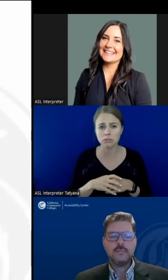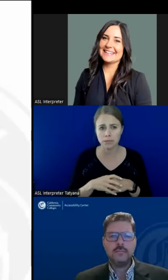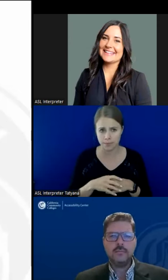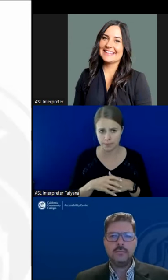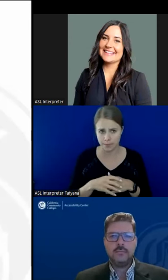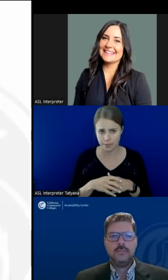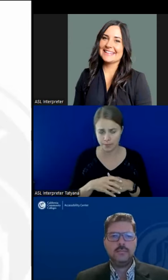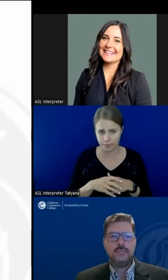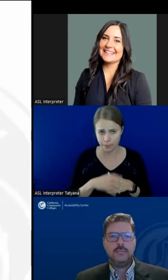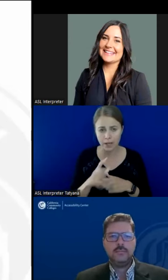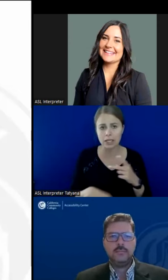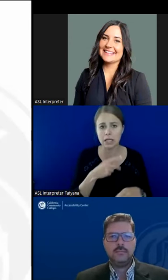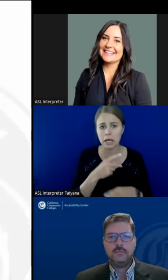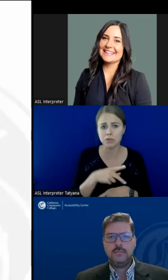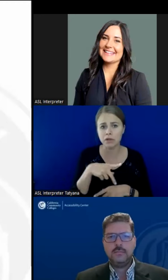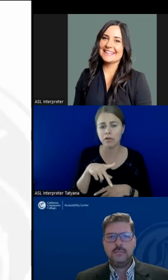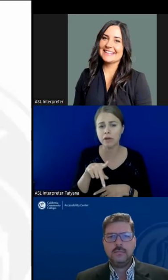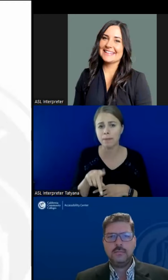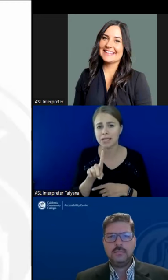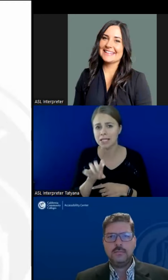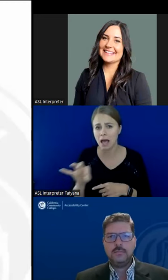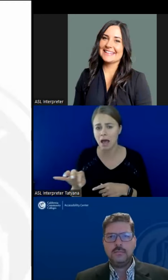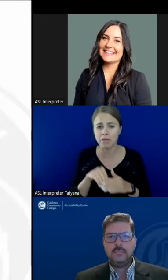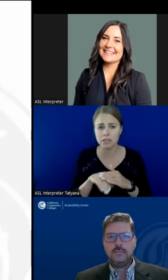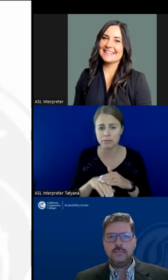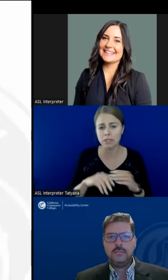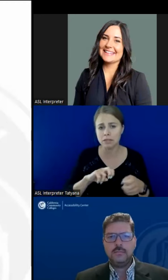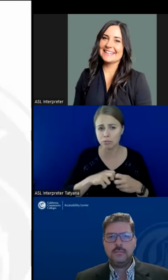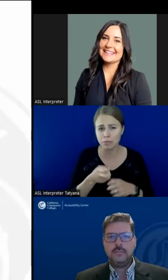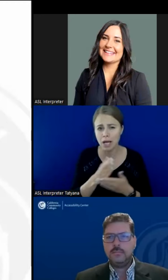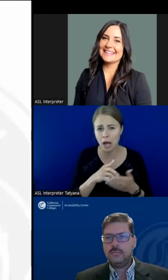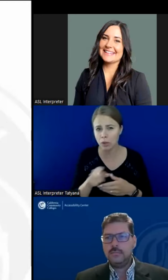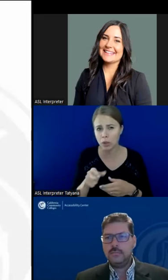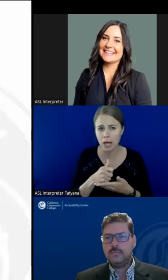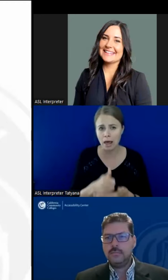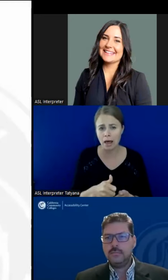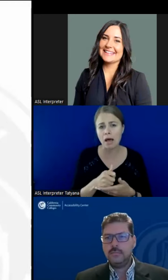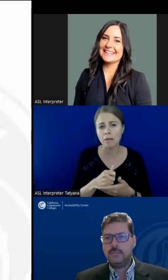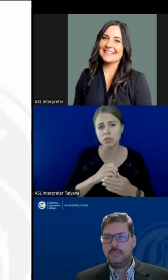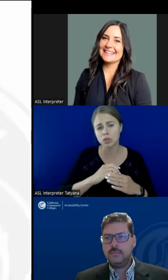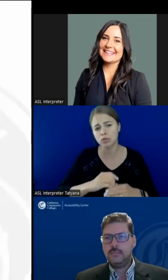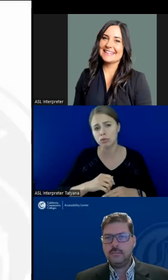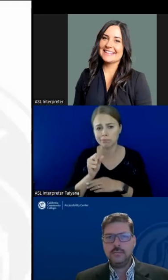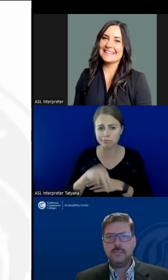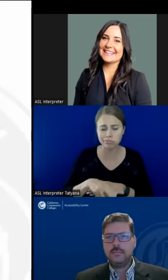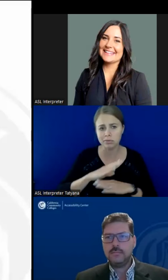the types of PDF accessibility problems and how you can help, you know, combat those. So Albert, you are on.